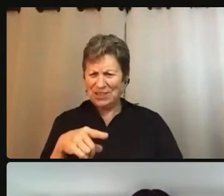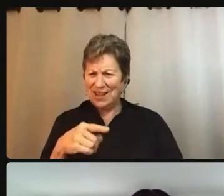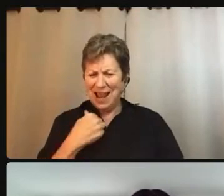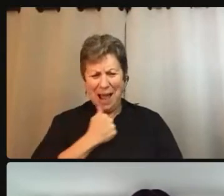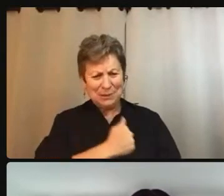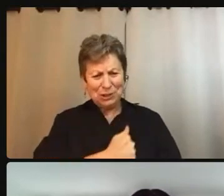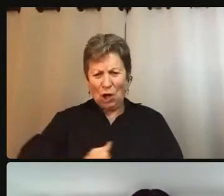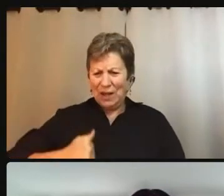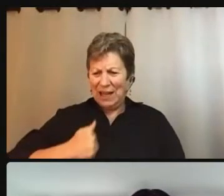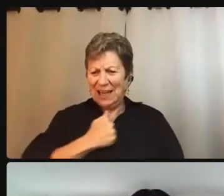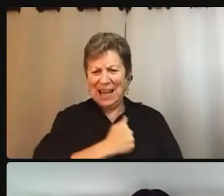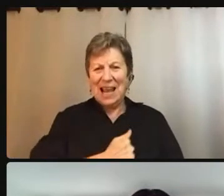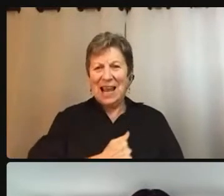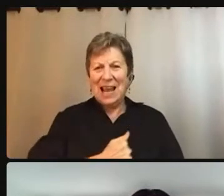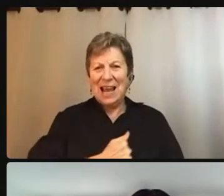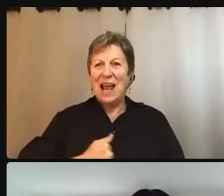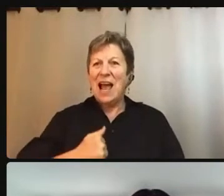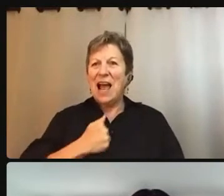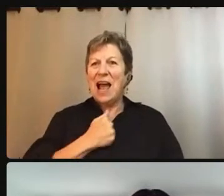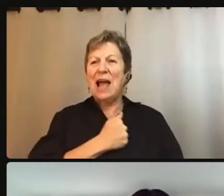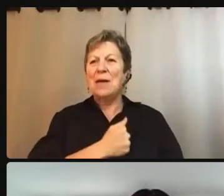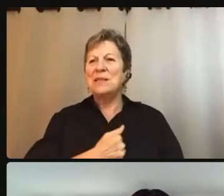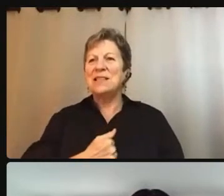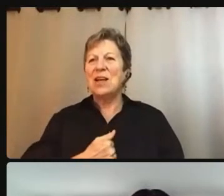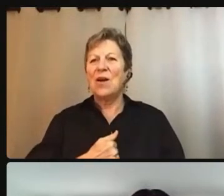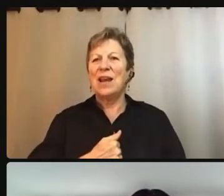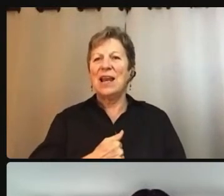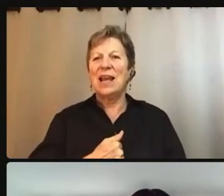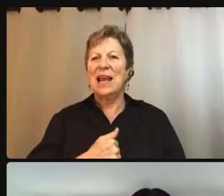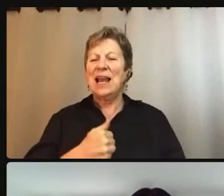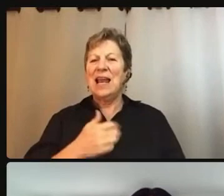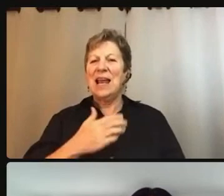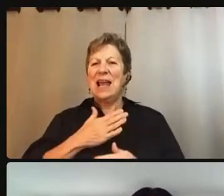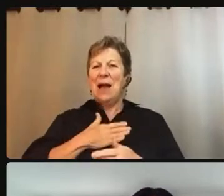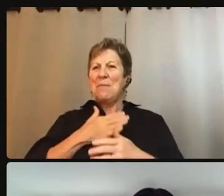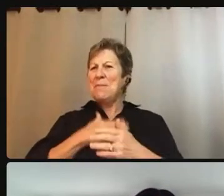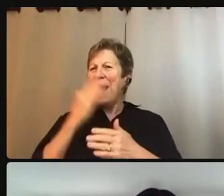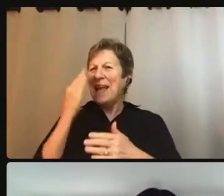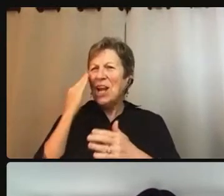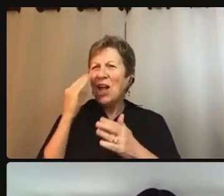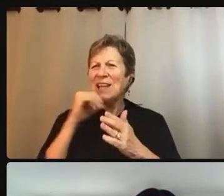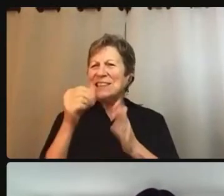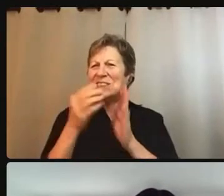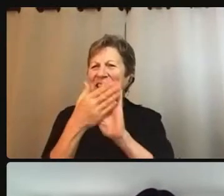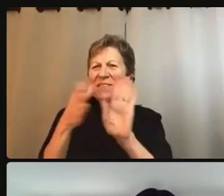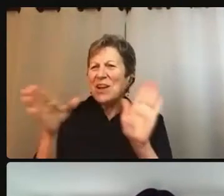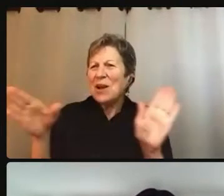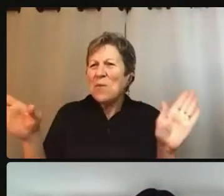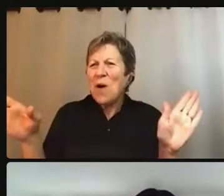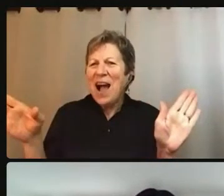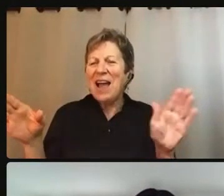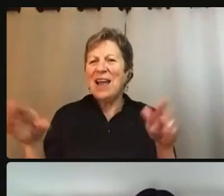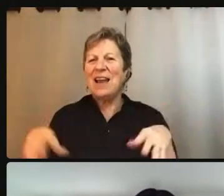UNDERSTAND THAT QUESTION?